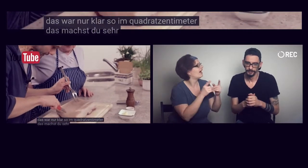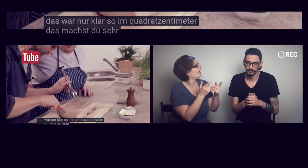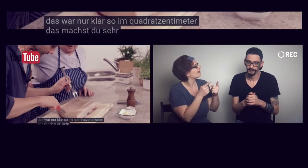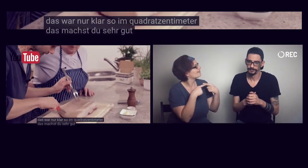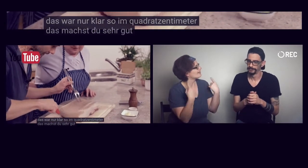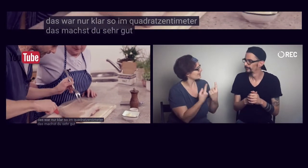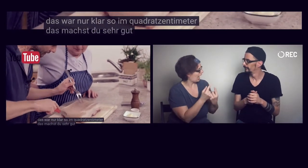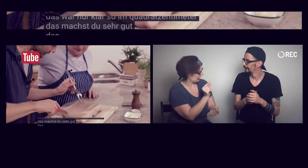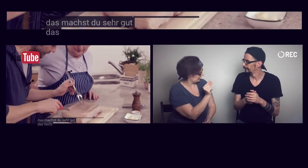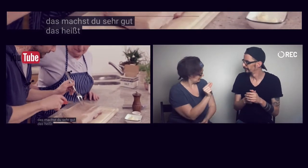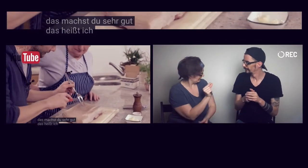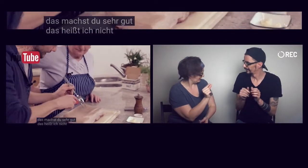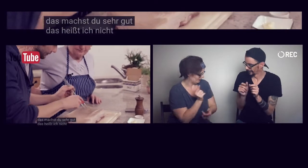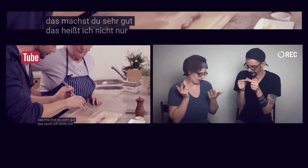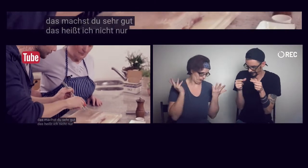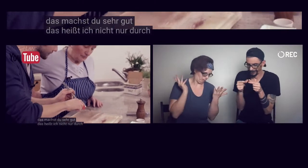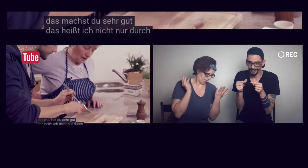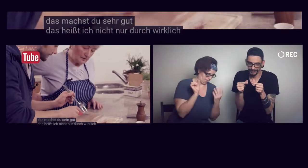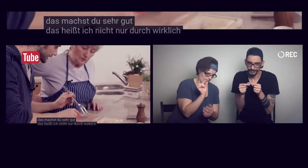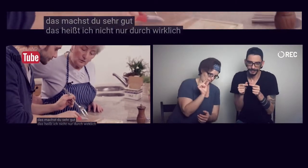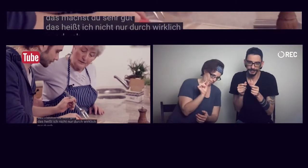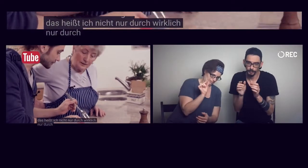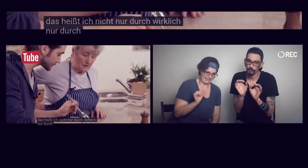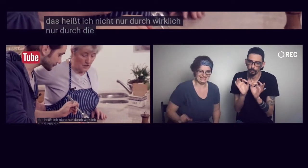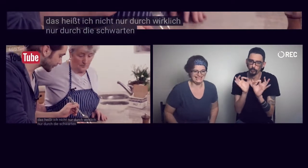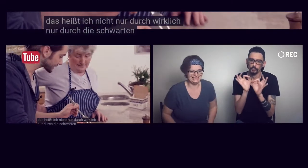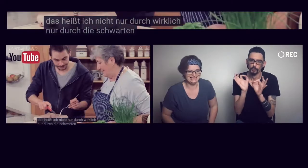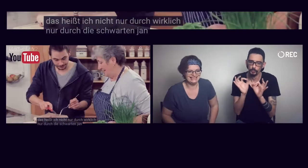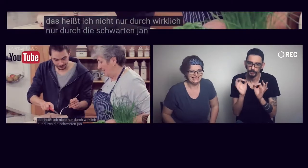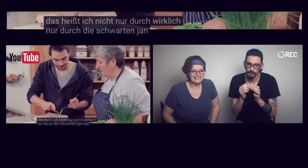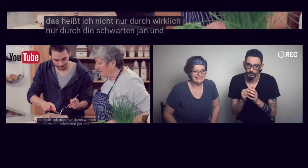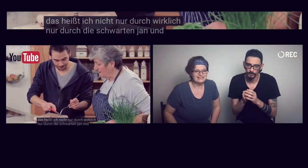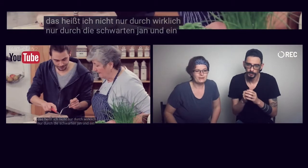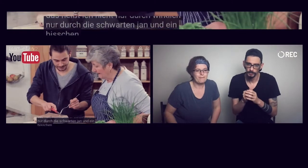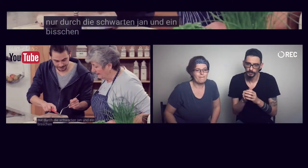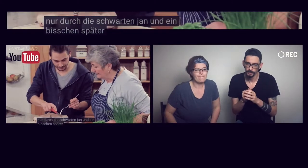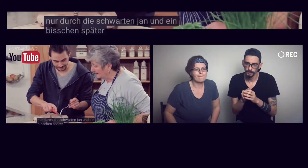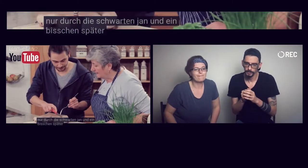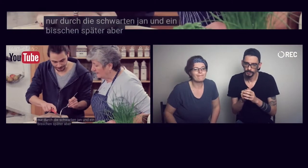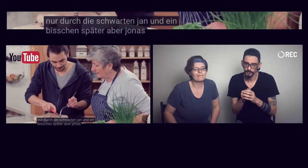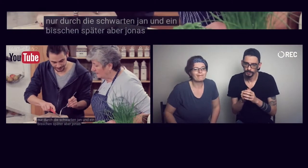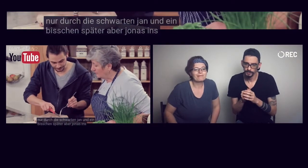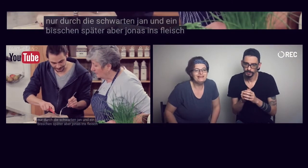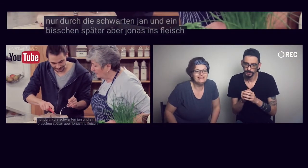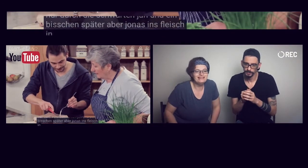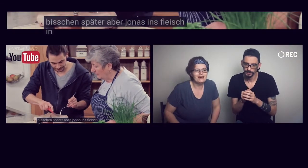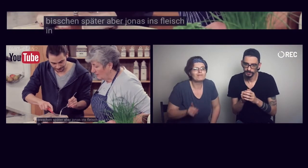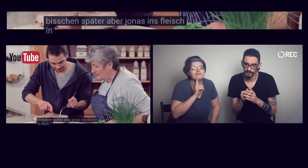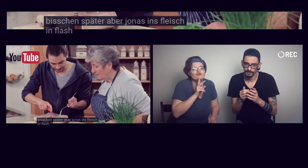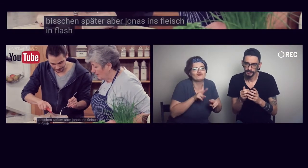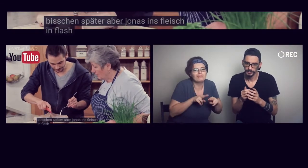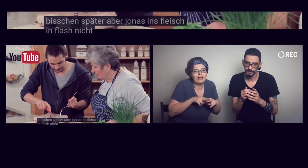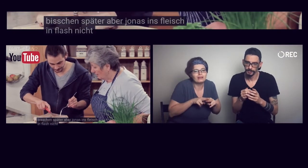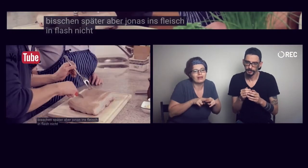[Square centimeter?] [In the square centimeter.] [That's very good.] [Little later ...]